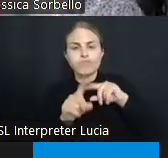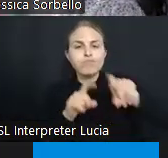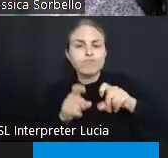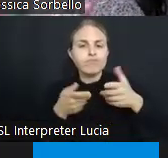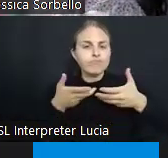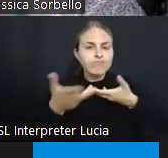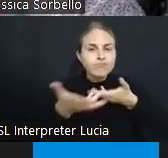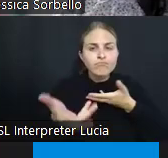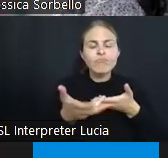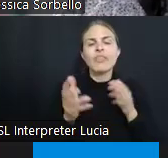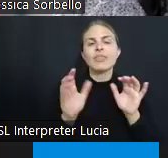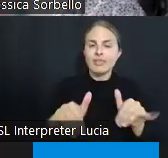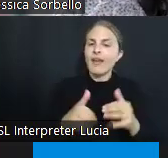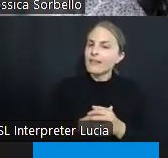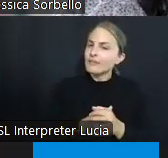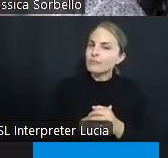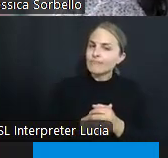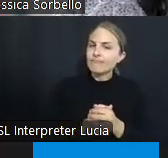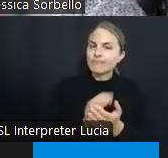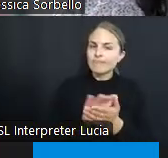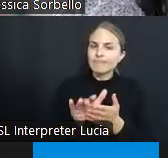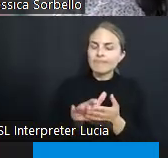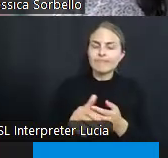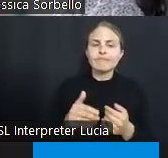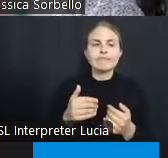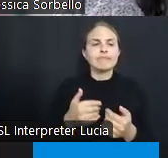as a concept is something that is new. And kind of continuing